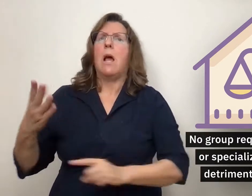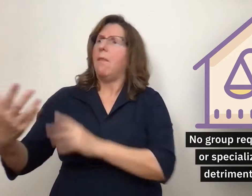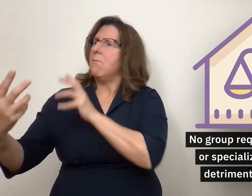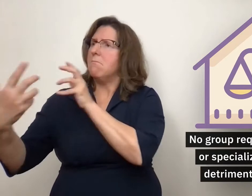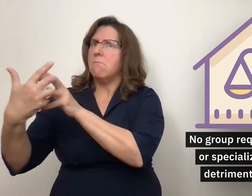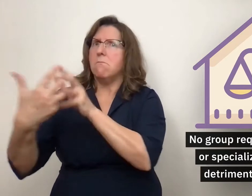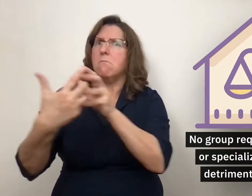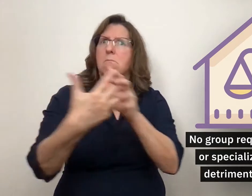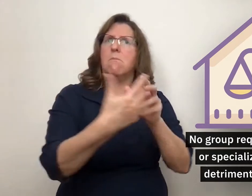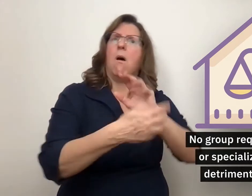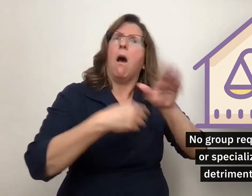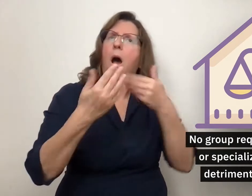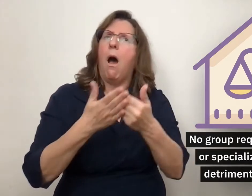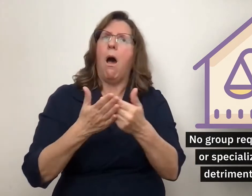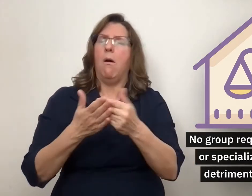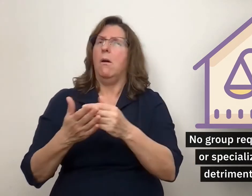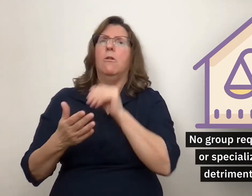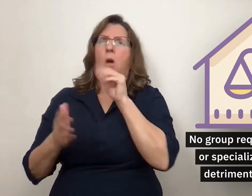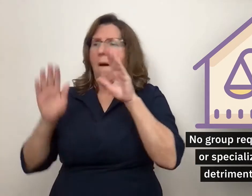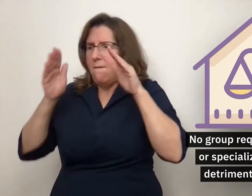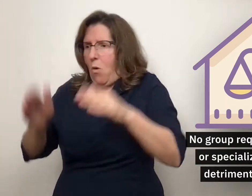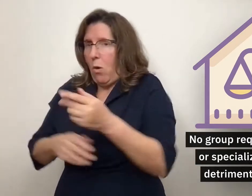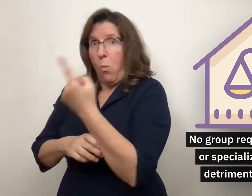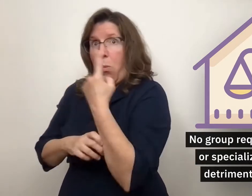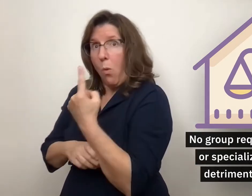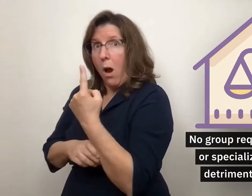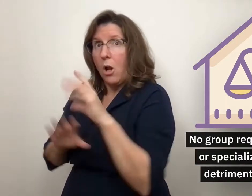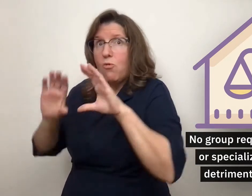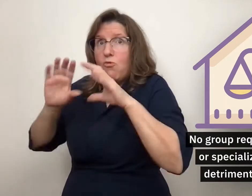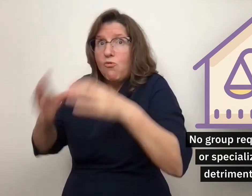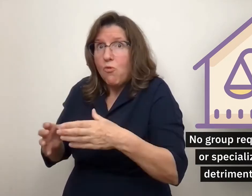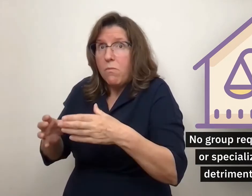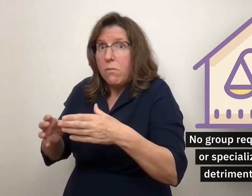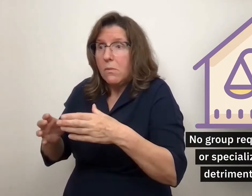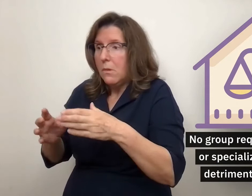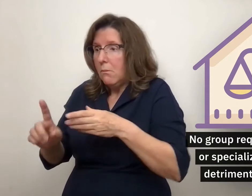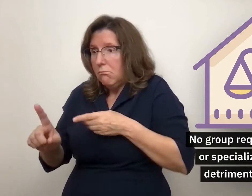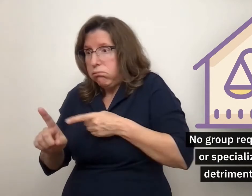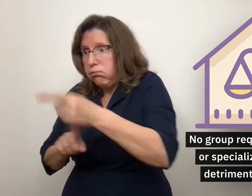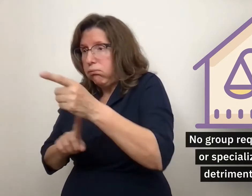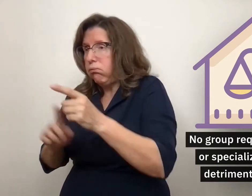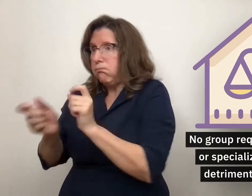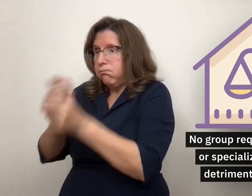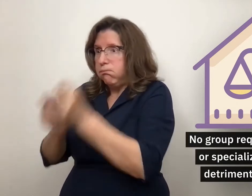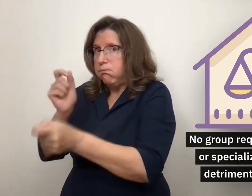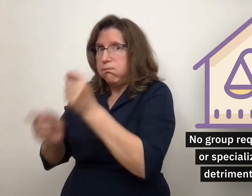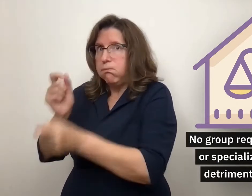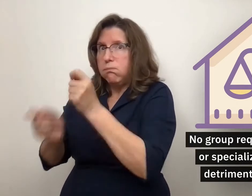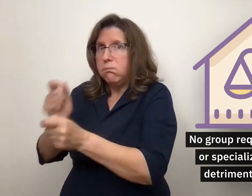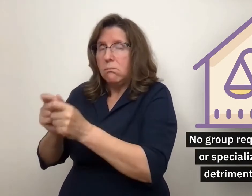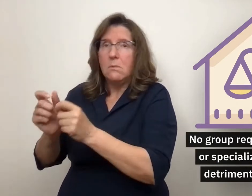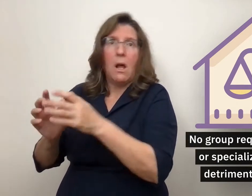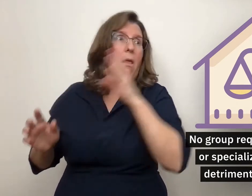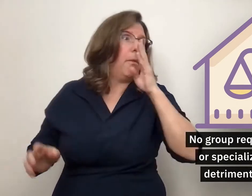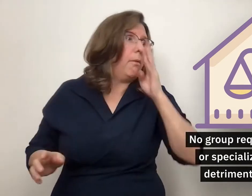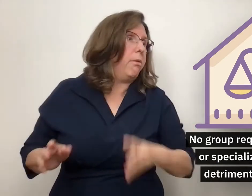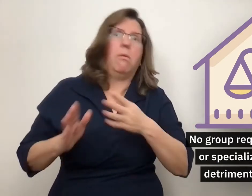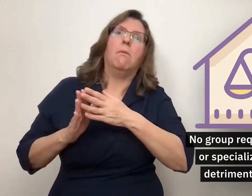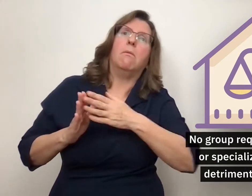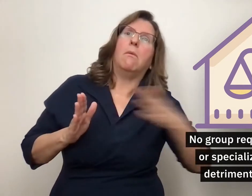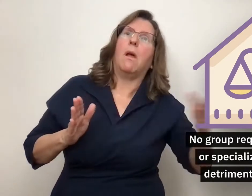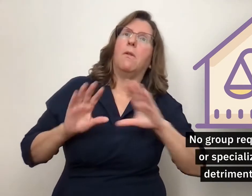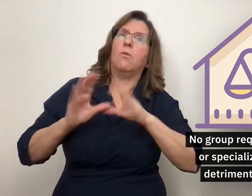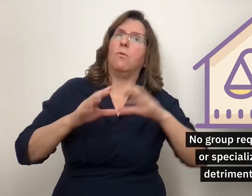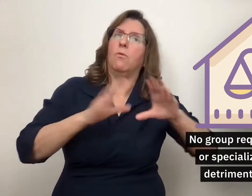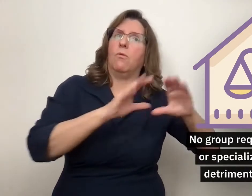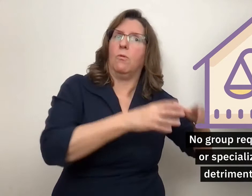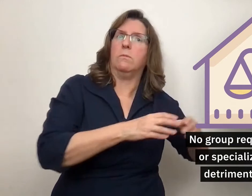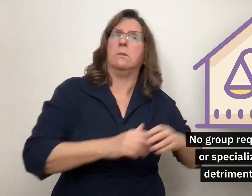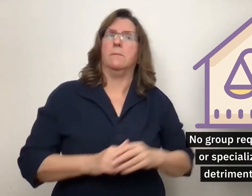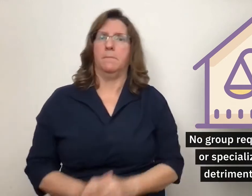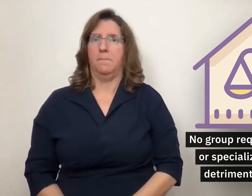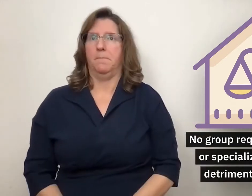Any accommodation or adaptation in design undertaken to serve one group cannot be to the detriment of another group.